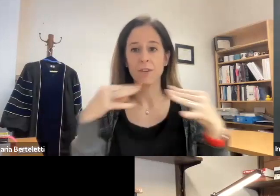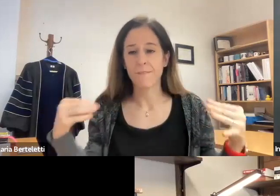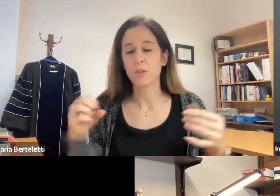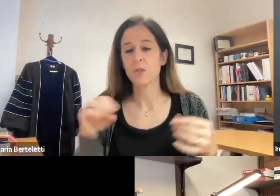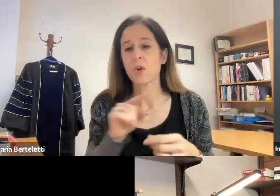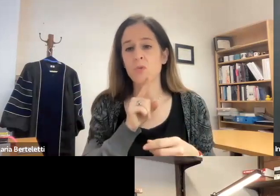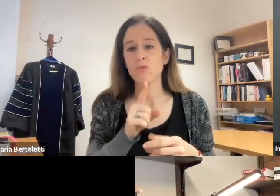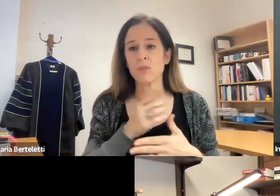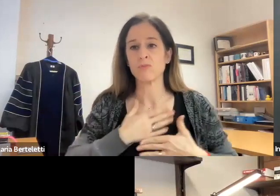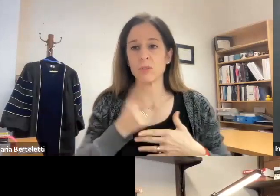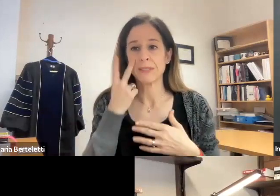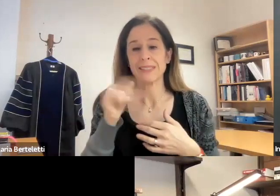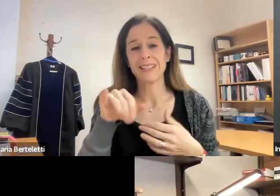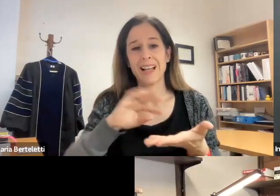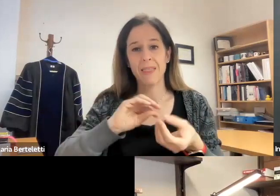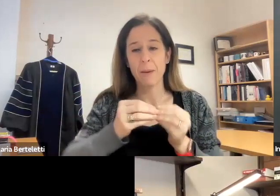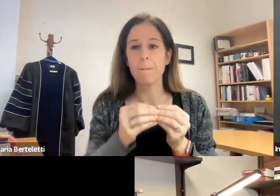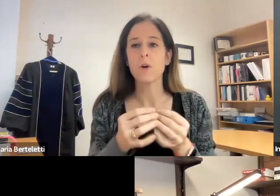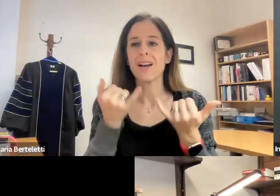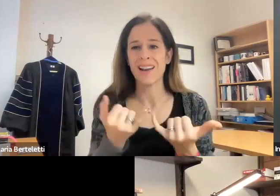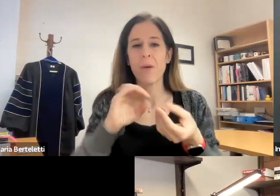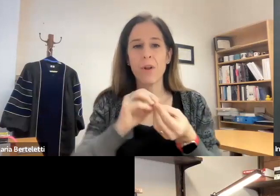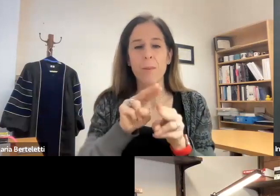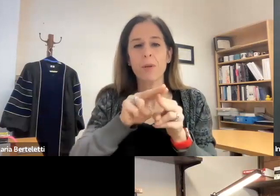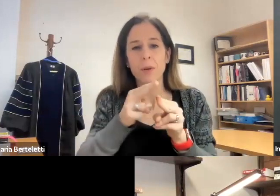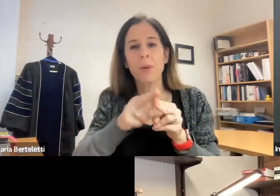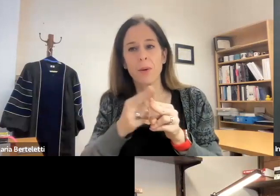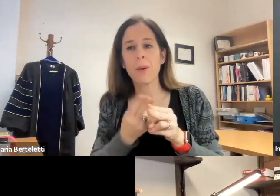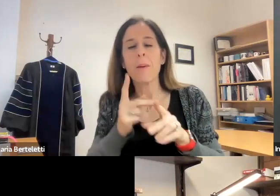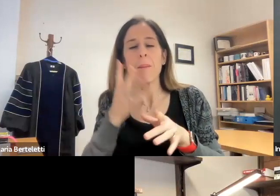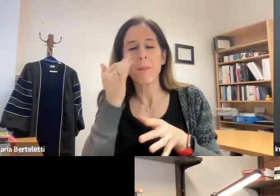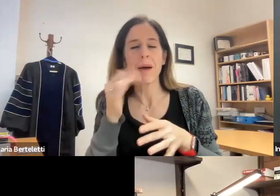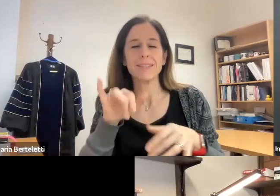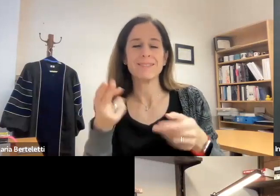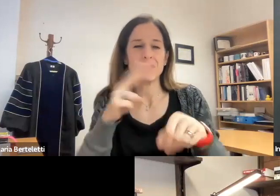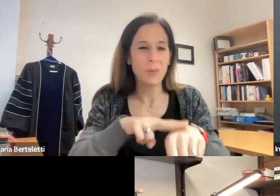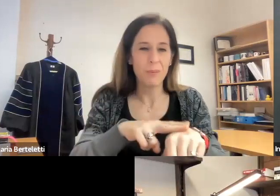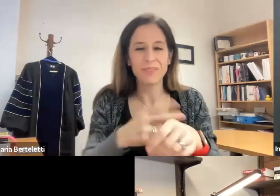diversity.